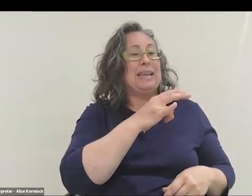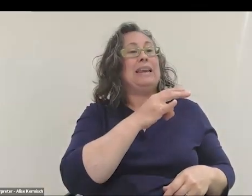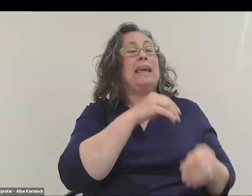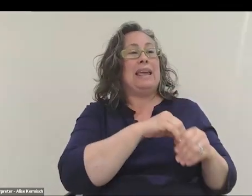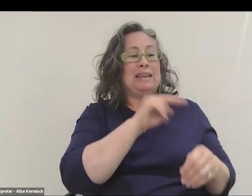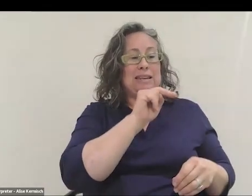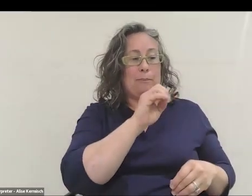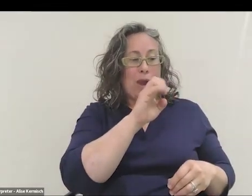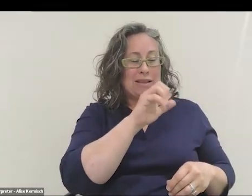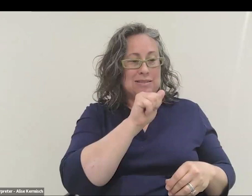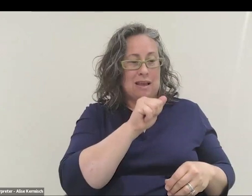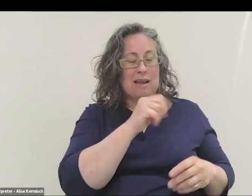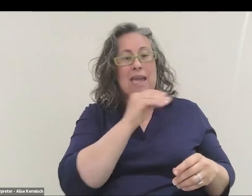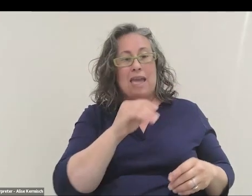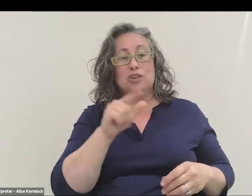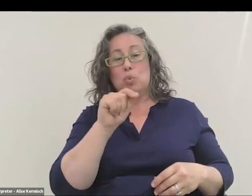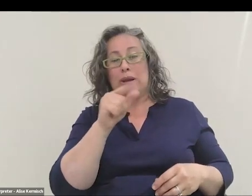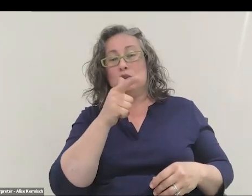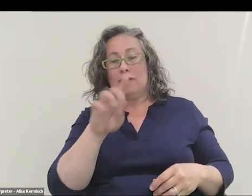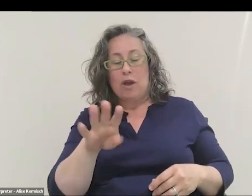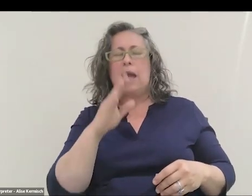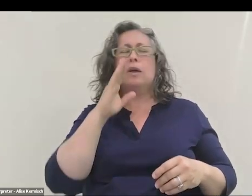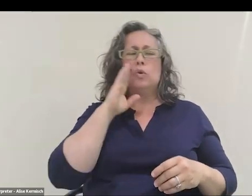I know total solar eclipse happen in all parts of the world.